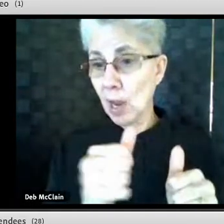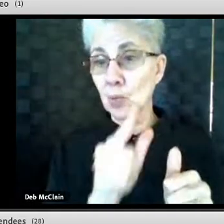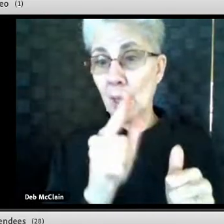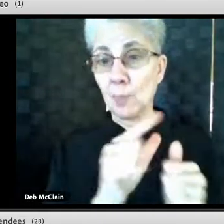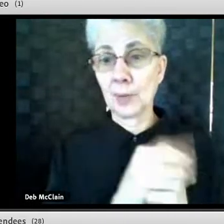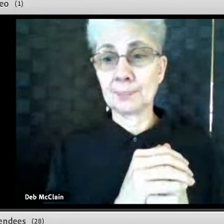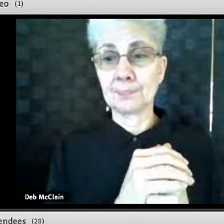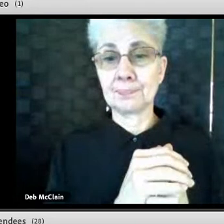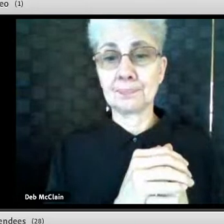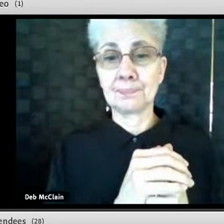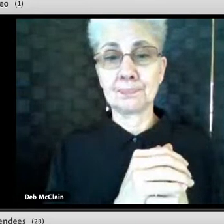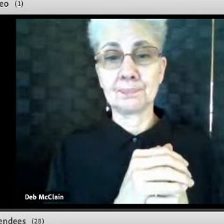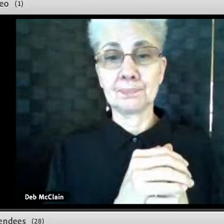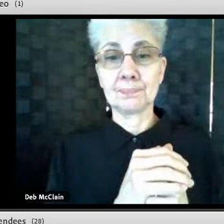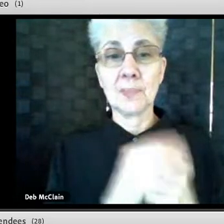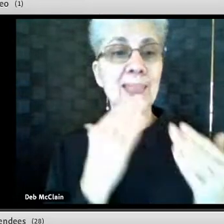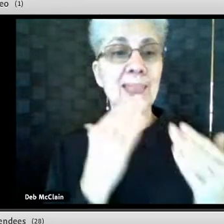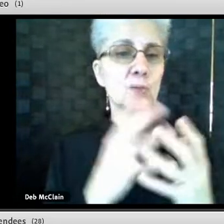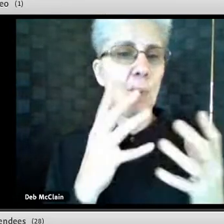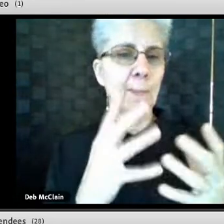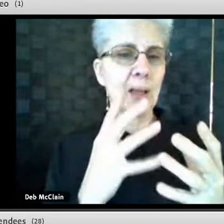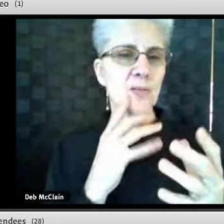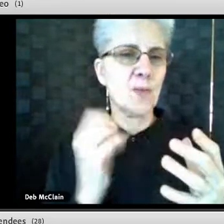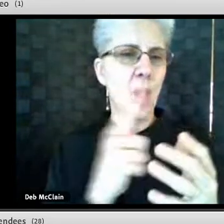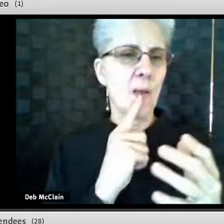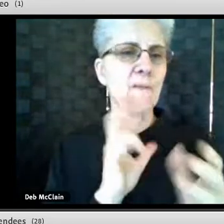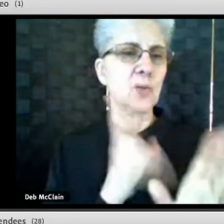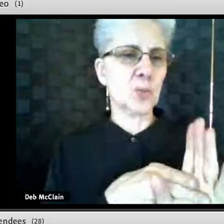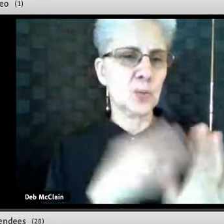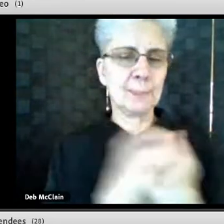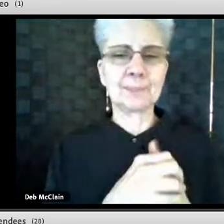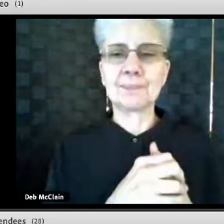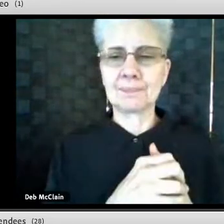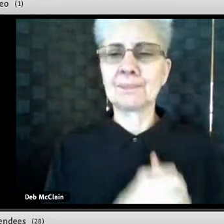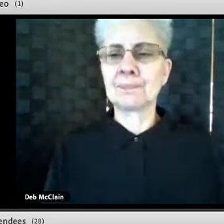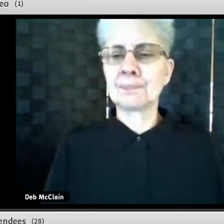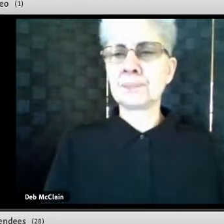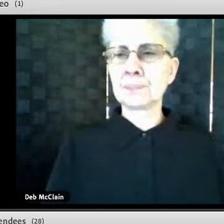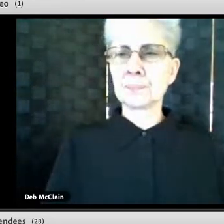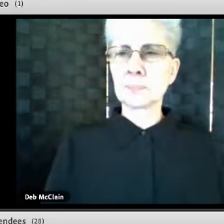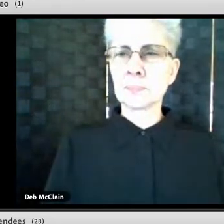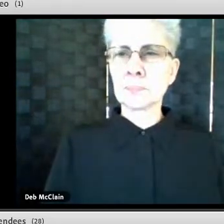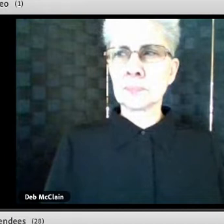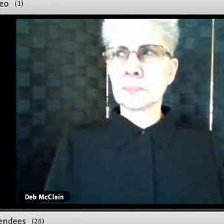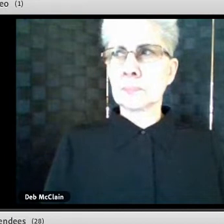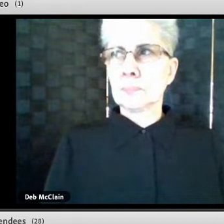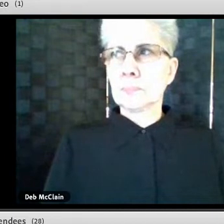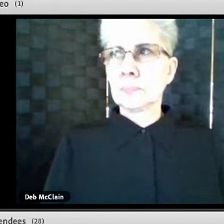you're going to implement and try at your library. Thank you so much for all of you coming today.